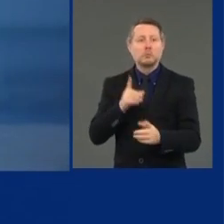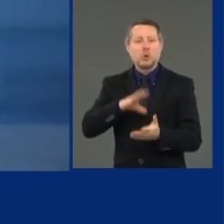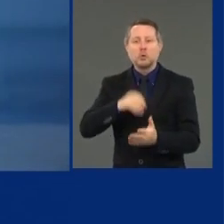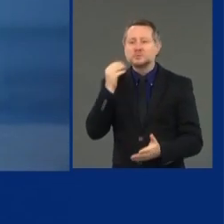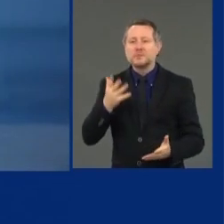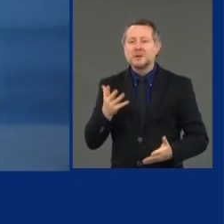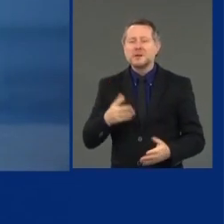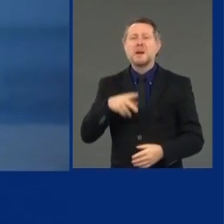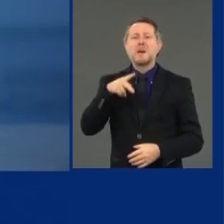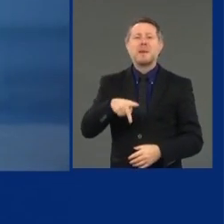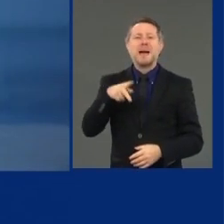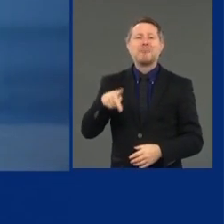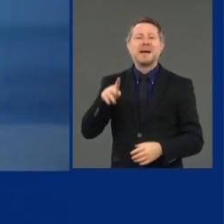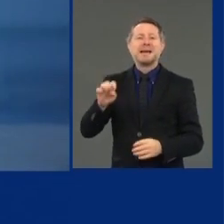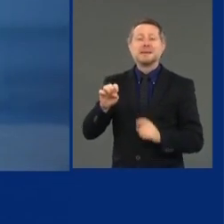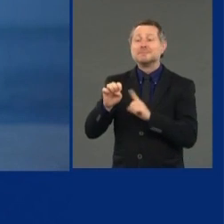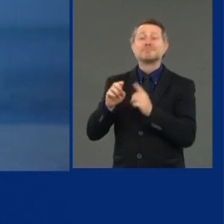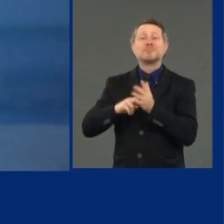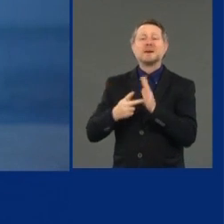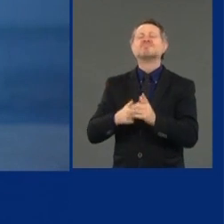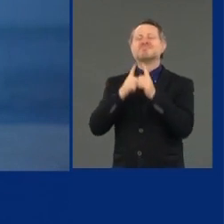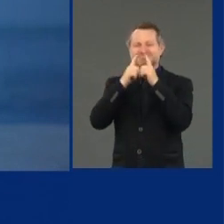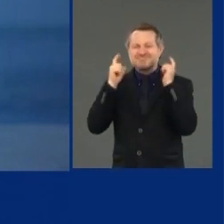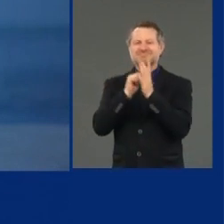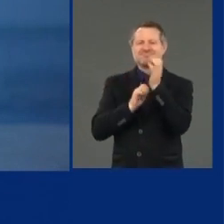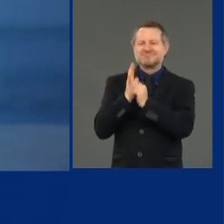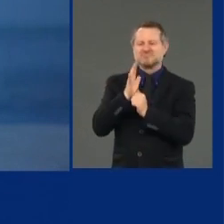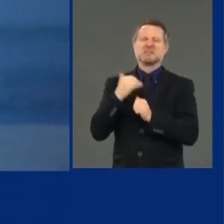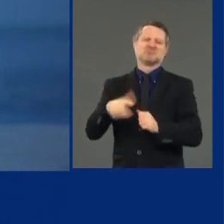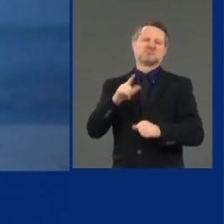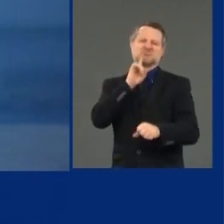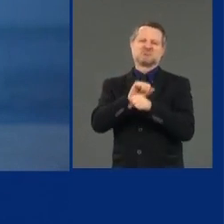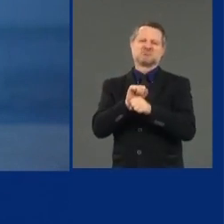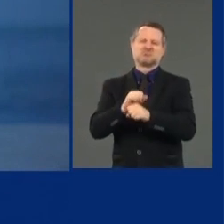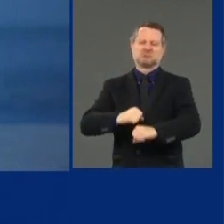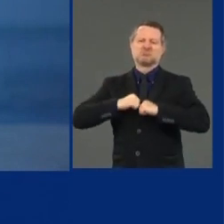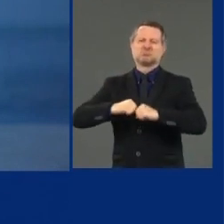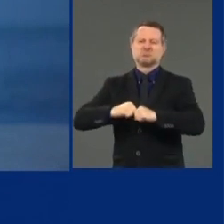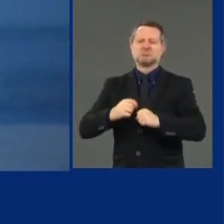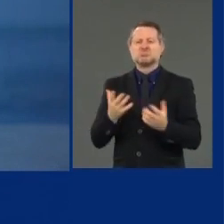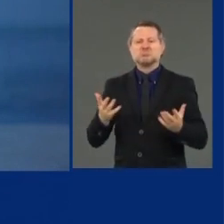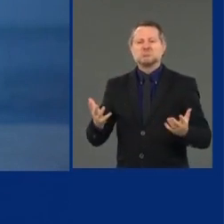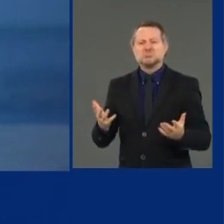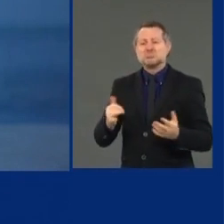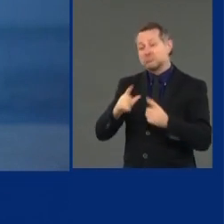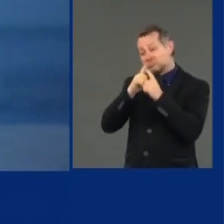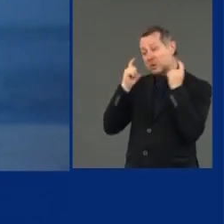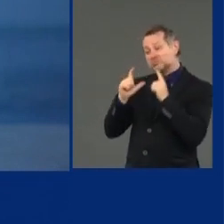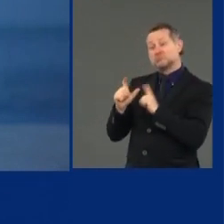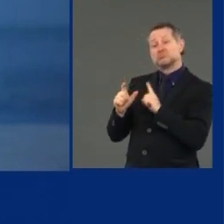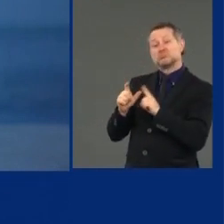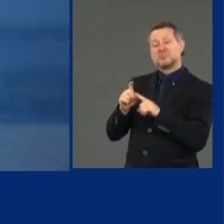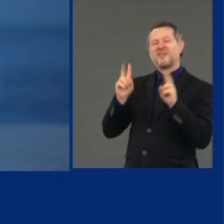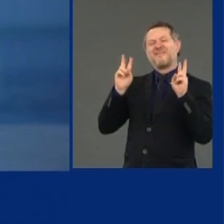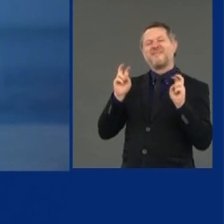DOING, BUT THERE'S A MESSAGE FOR ALL OF US WHICH IS THAT THE PPE